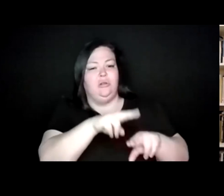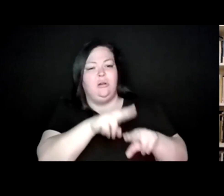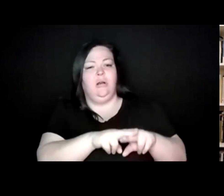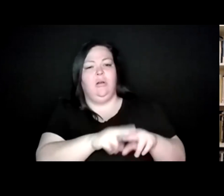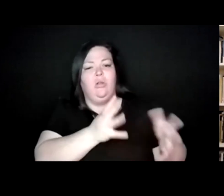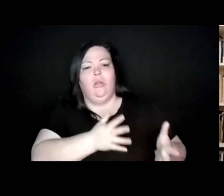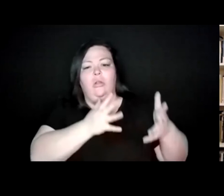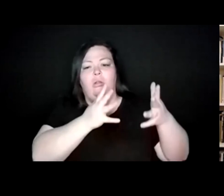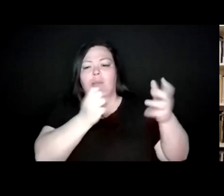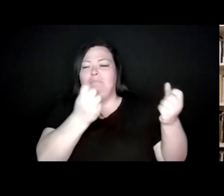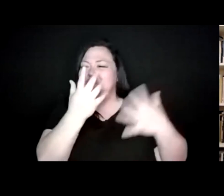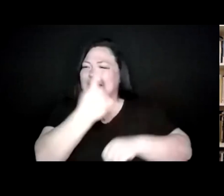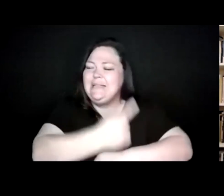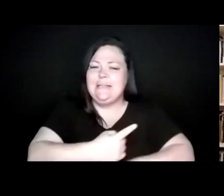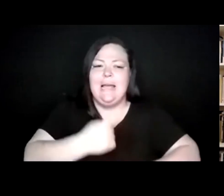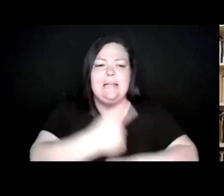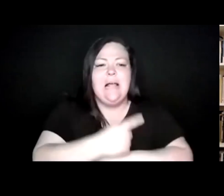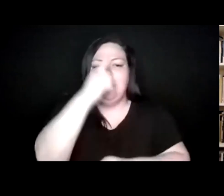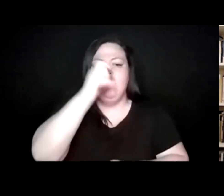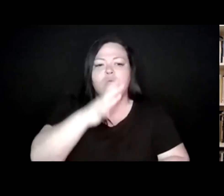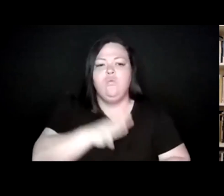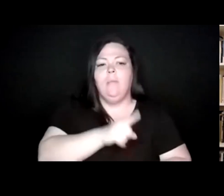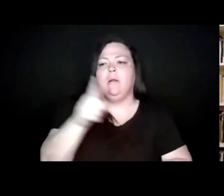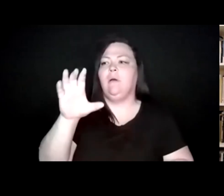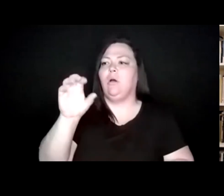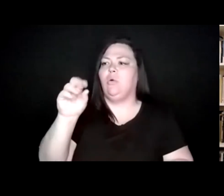I thought of the woman in Croatia/ dead for decades in her apartment. //